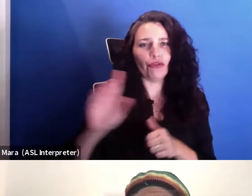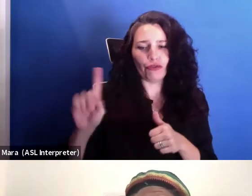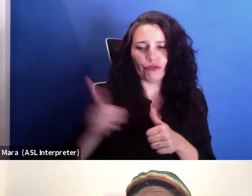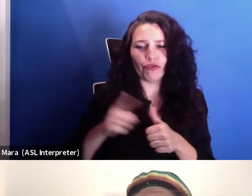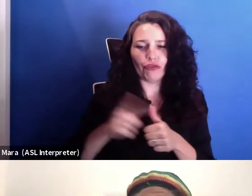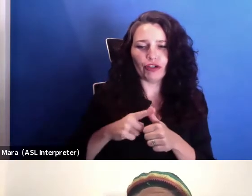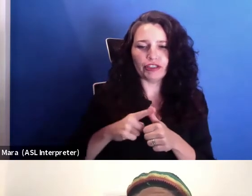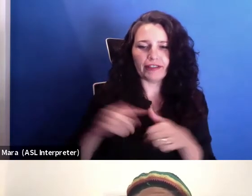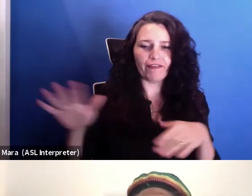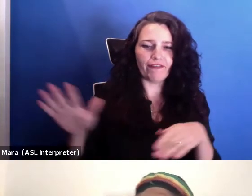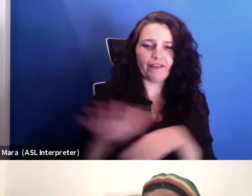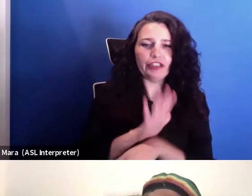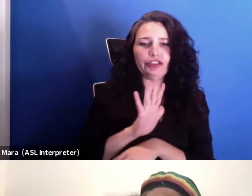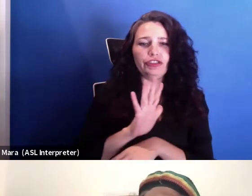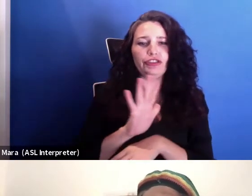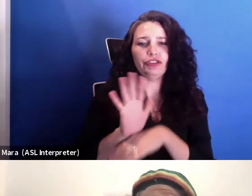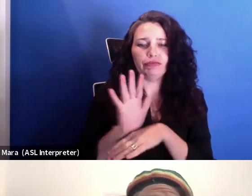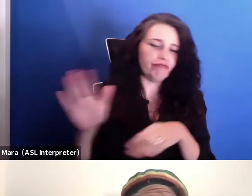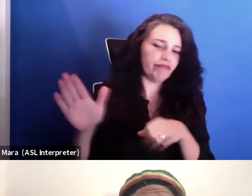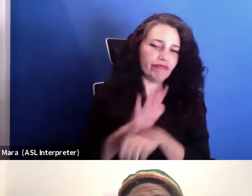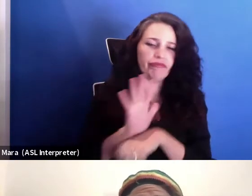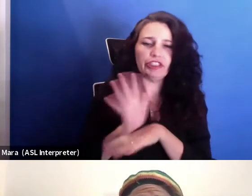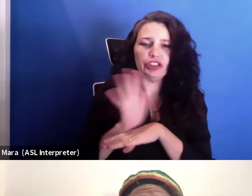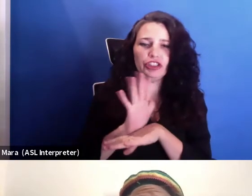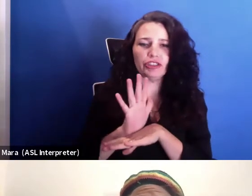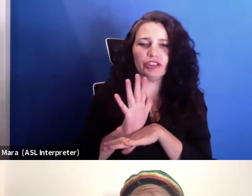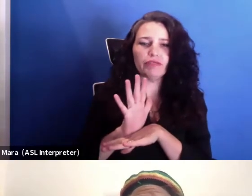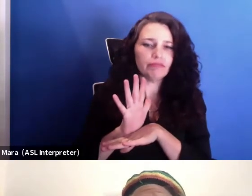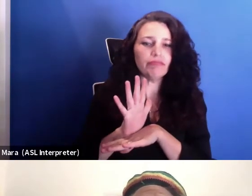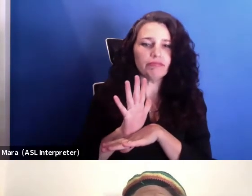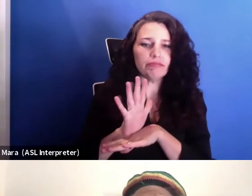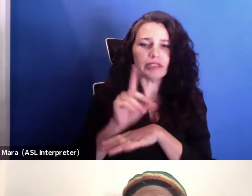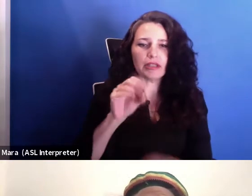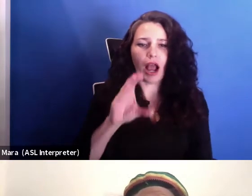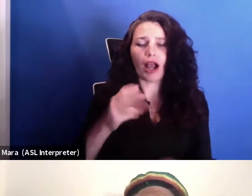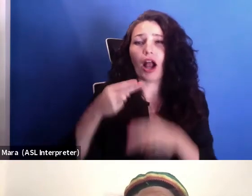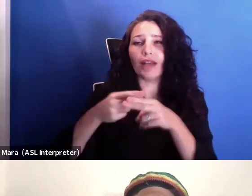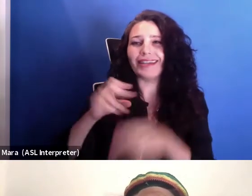And anyway, Nicole and I, I've had the pleasure of working with her